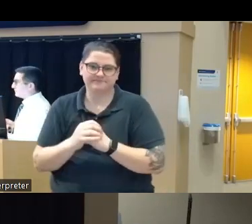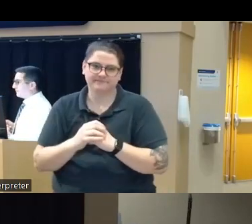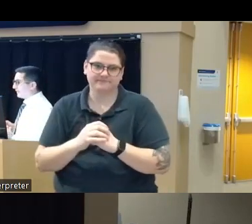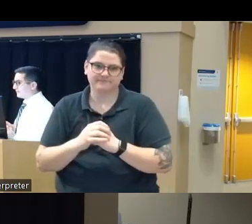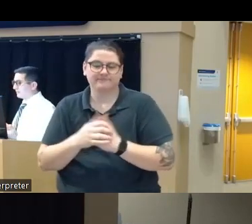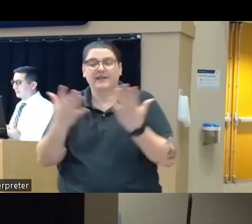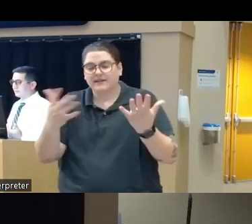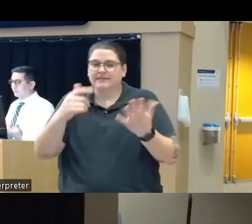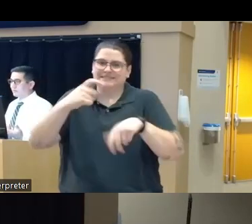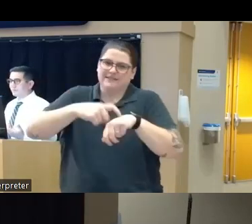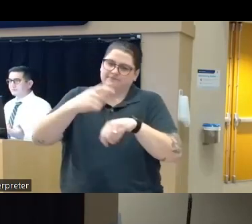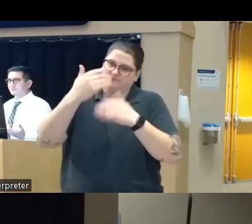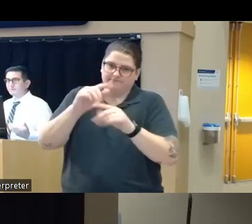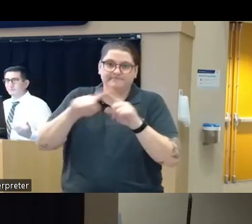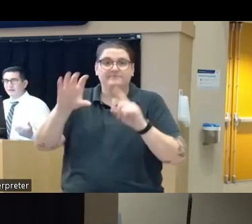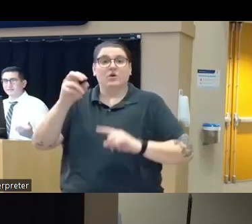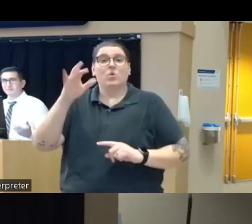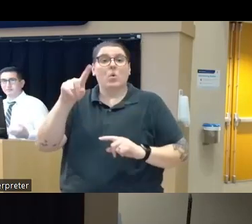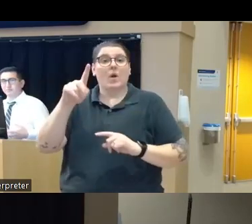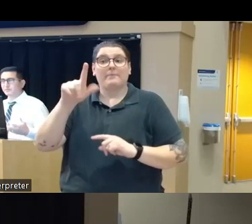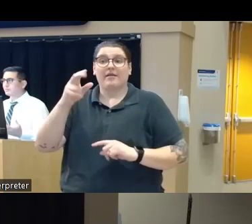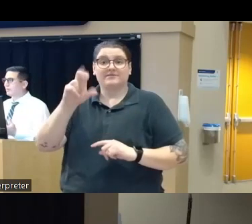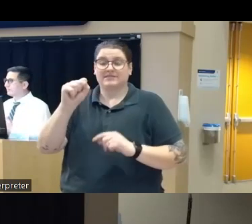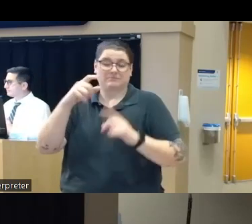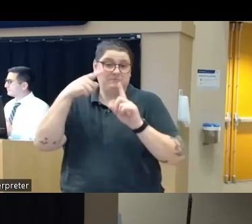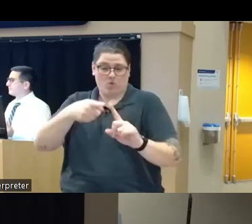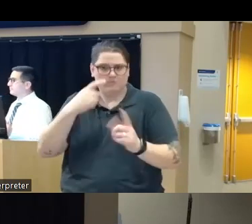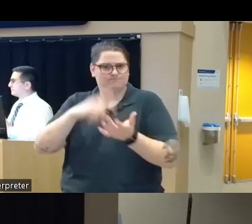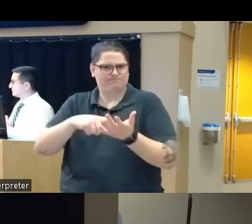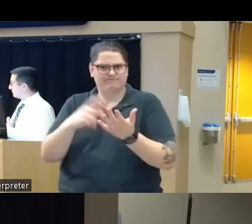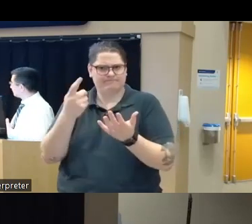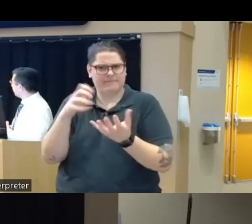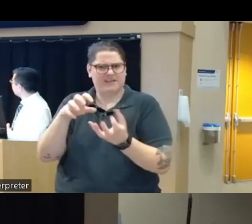identified choroid plexus abnormalities in people with clinical high-risk for psychosis as well as